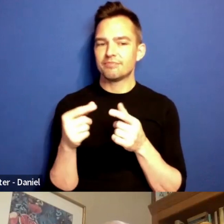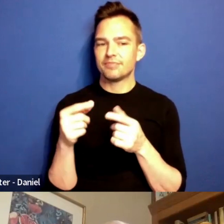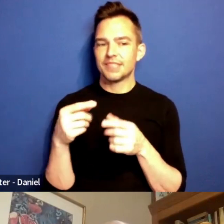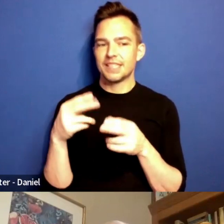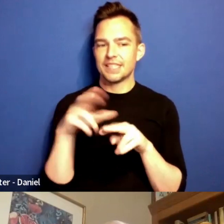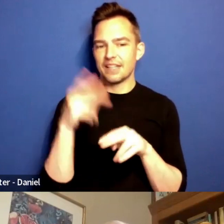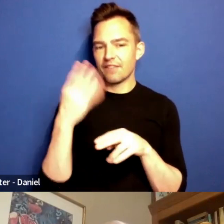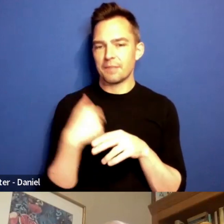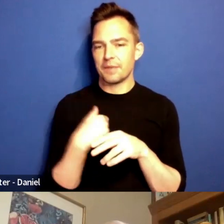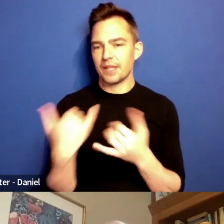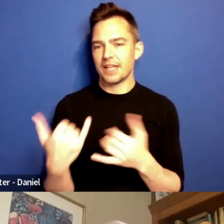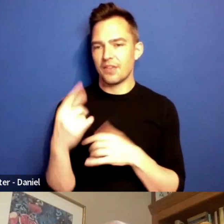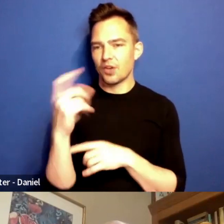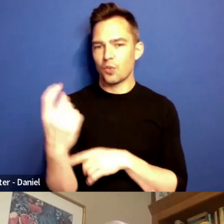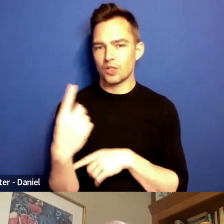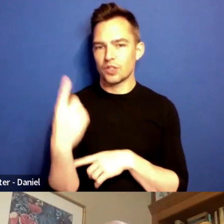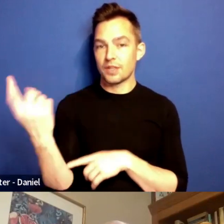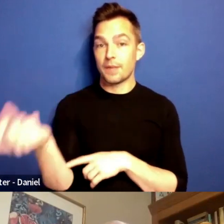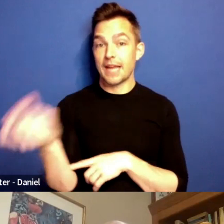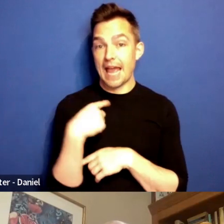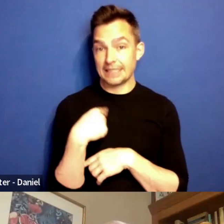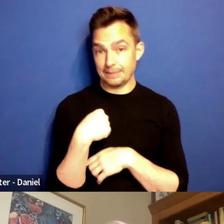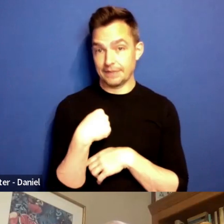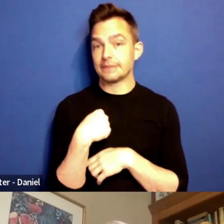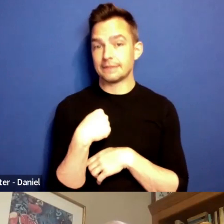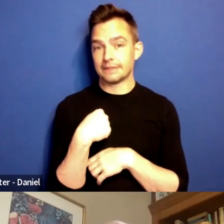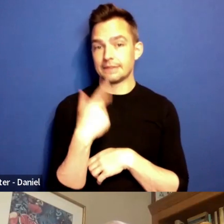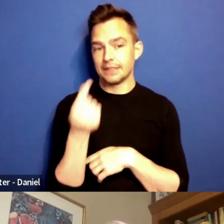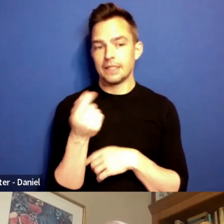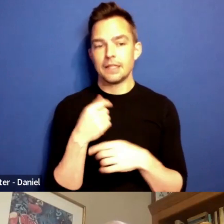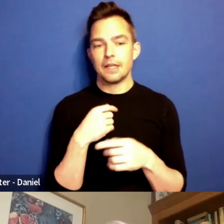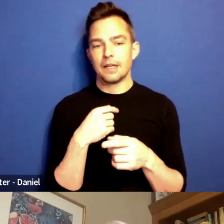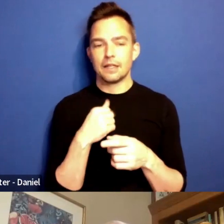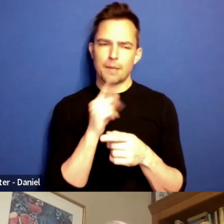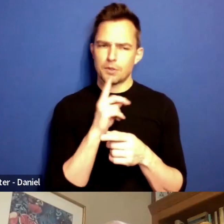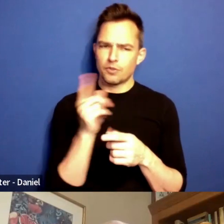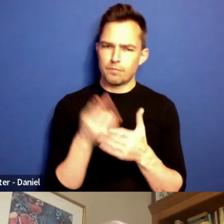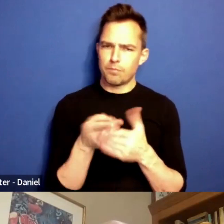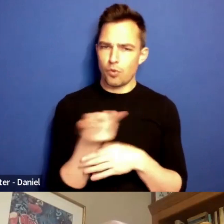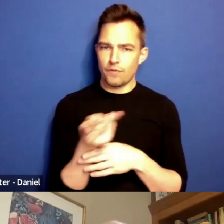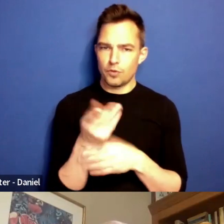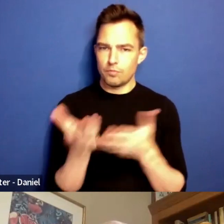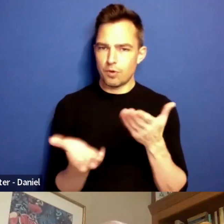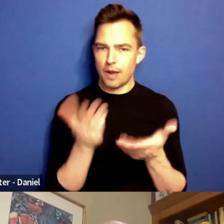for both of you, perhaps who Ombudsman Program is specific to long term care facilities, and have an understanding of this they attempt to address any